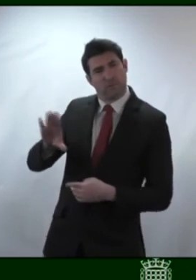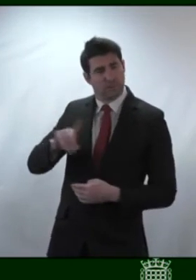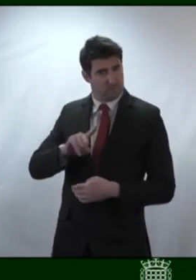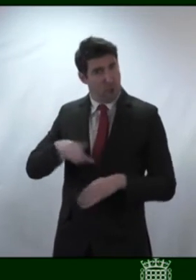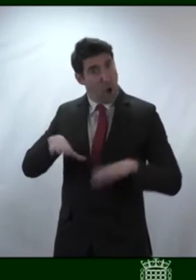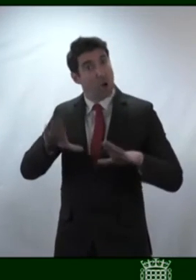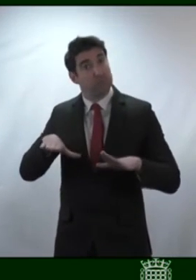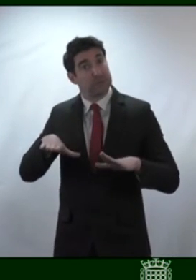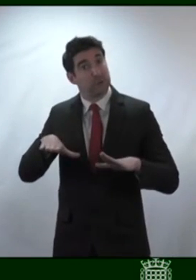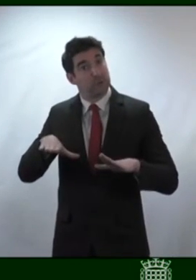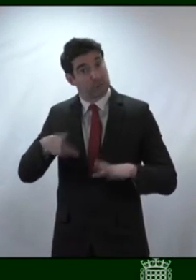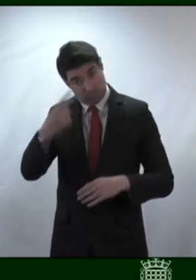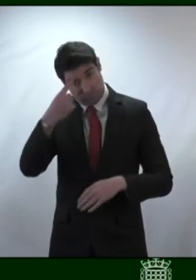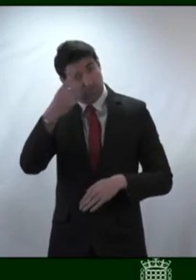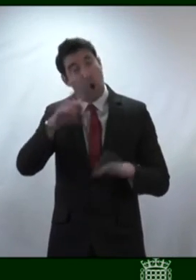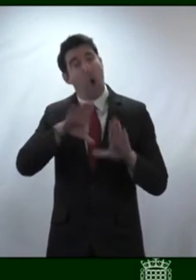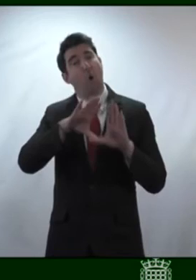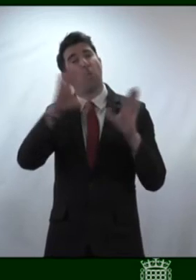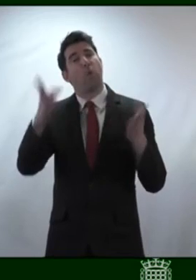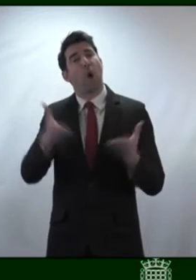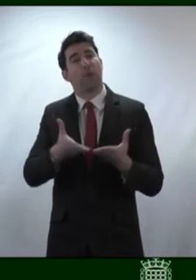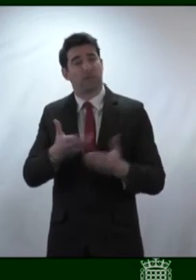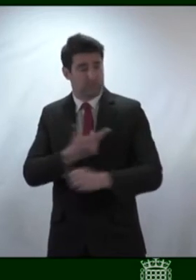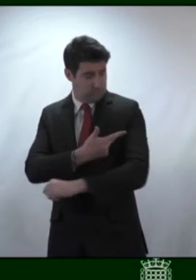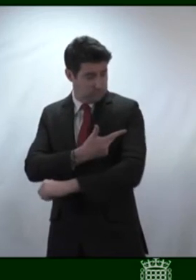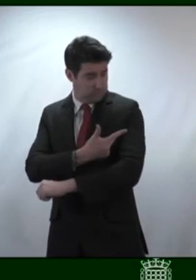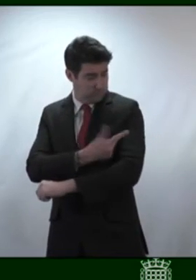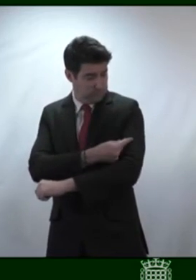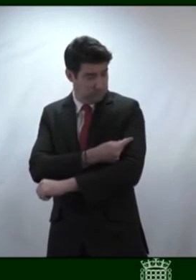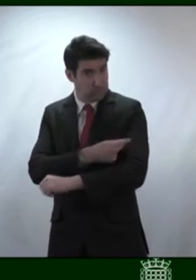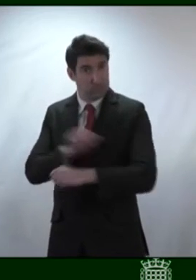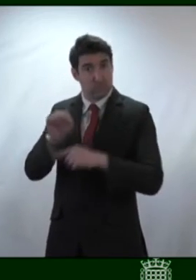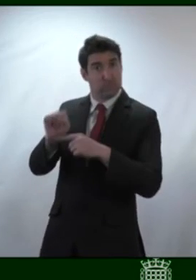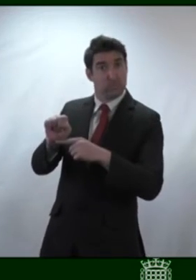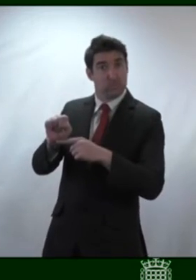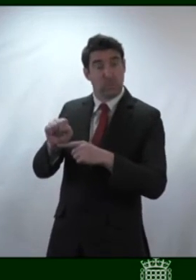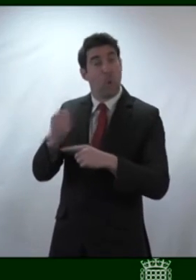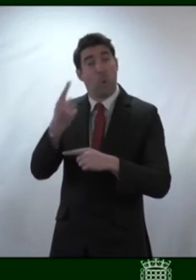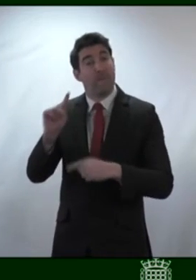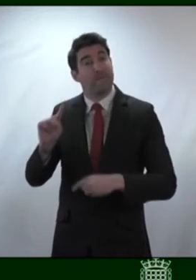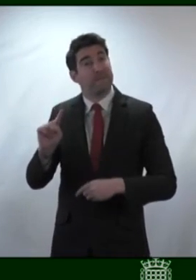viable treatment for coronavirus in the form of dexamethasone or the first country in the world